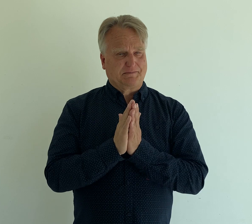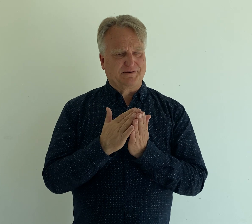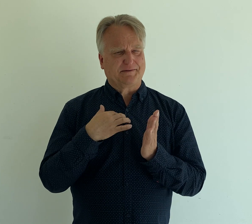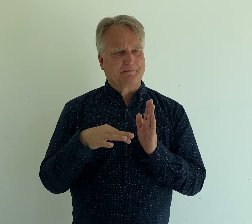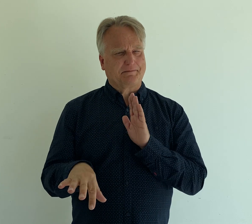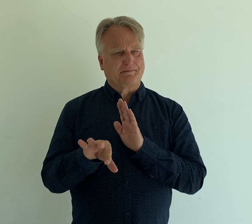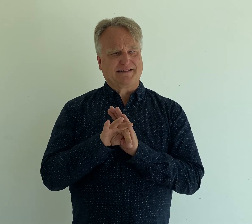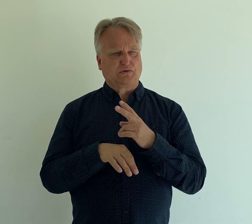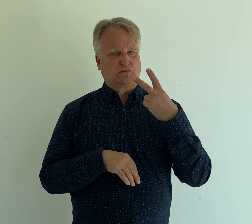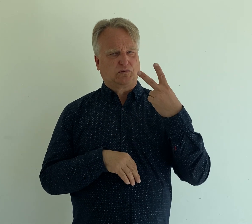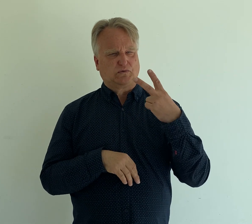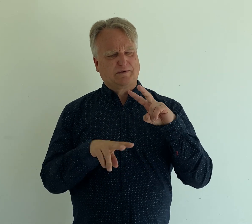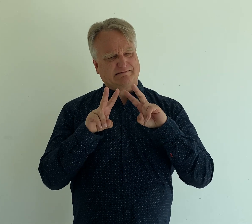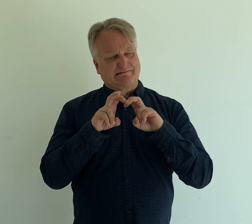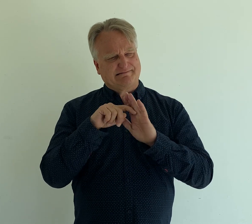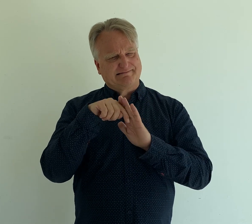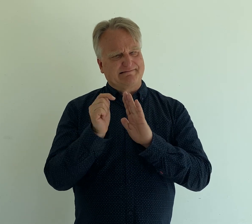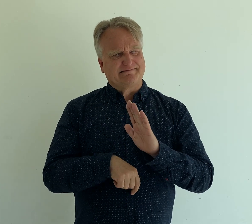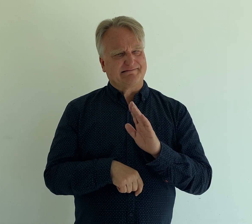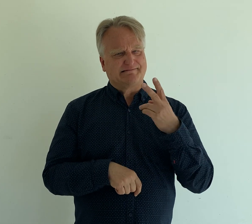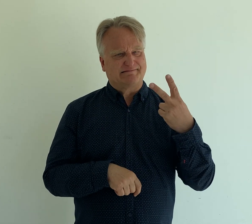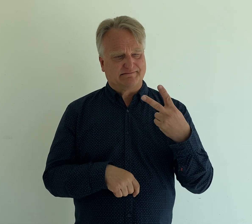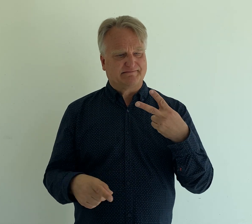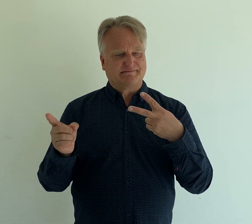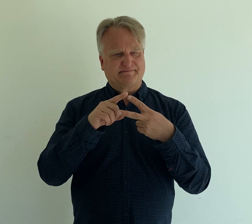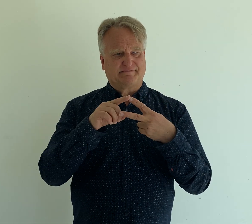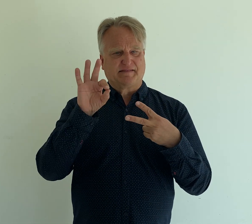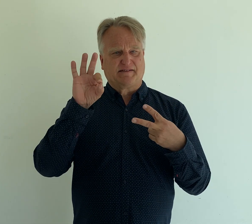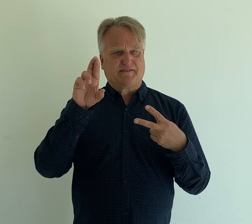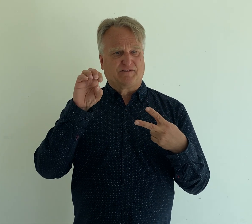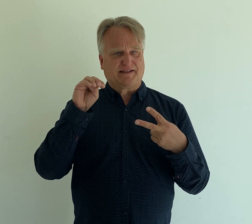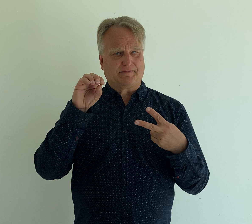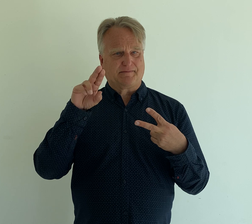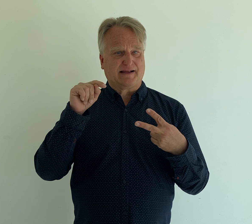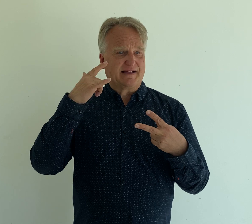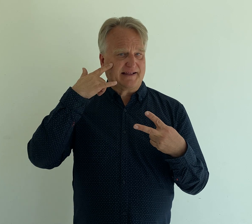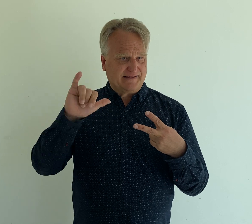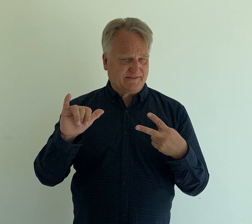This chapter spotlights two of them. These two locations, Fremont, California and